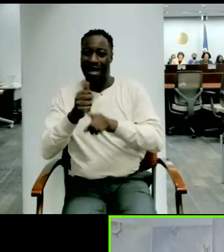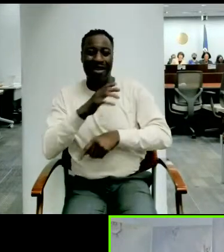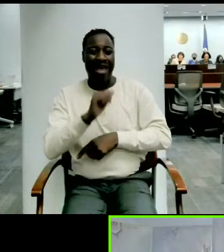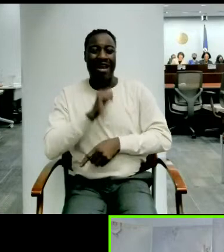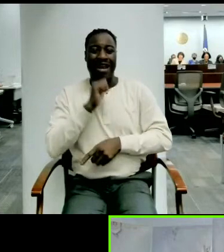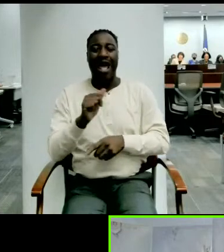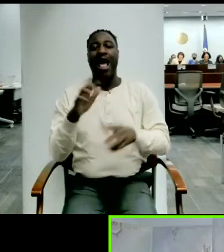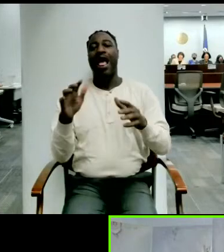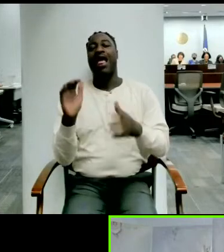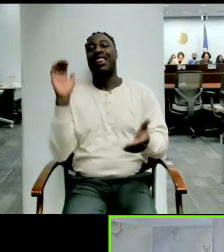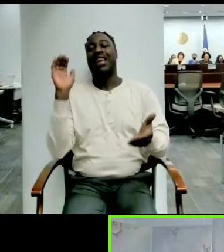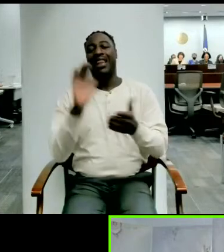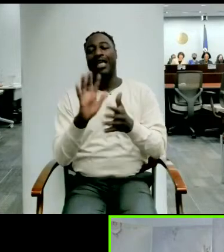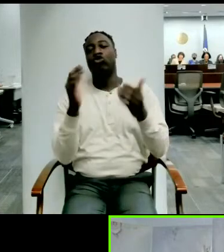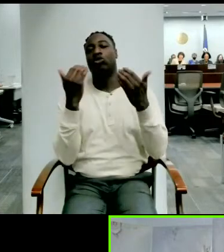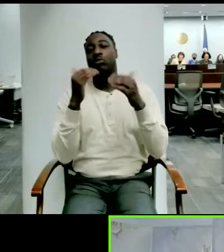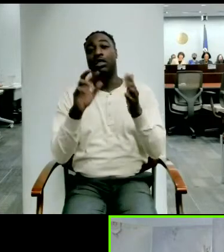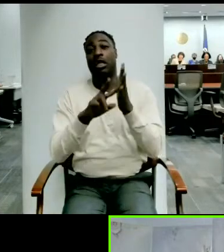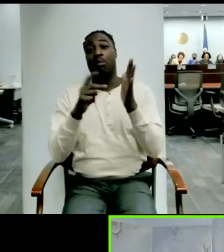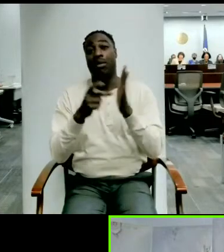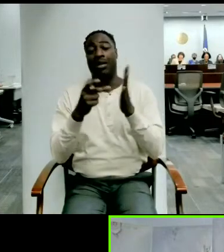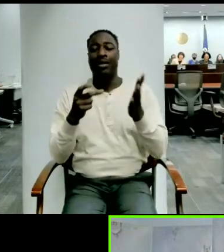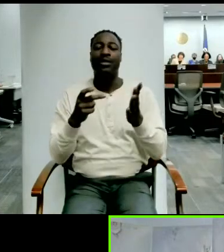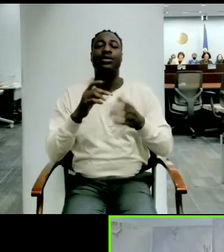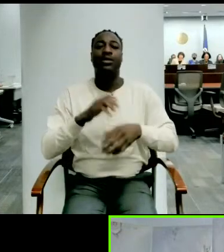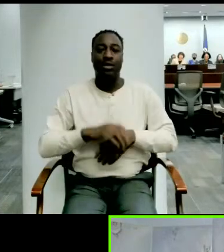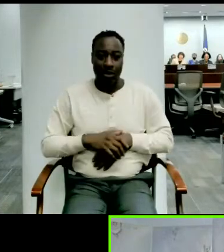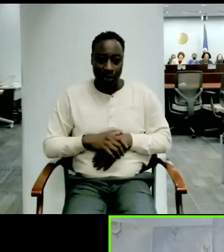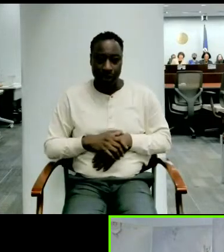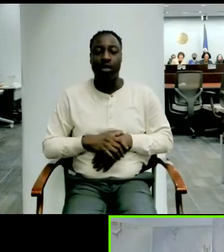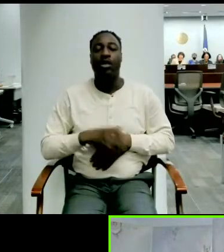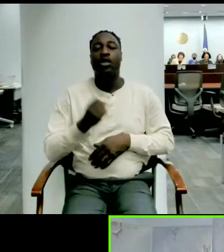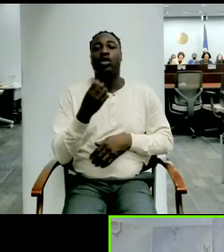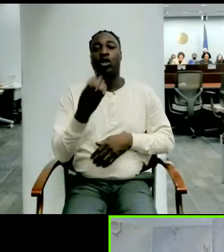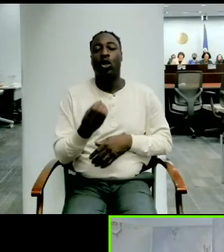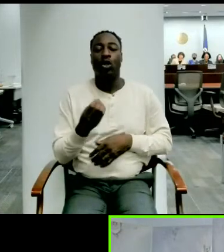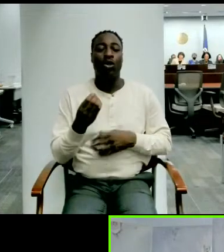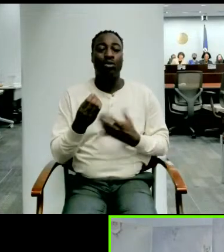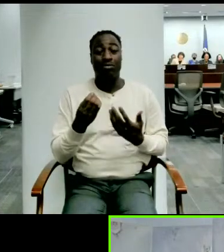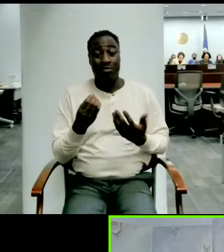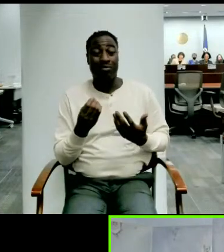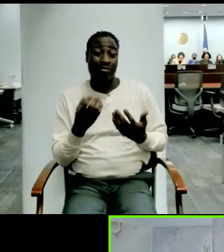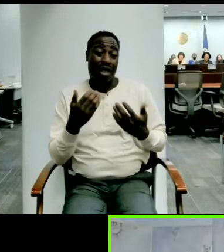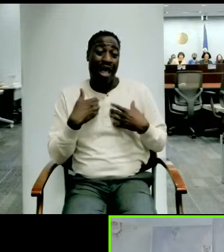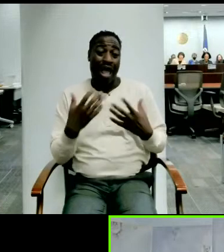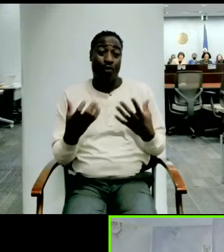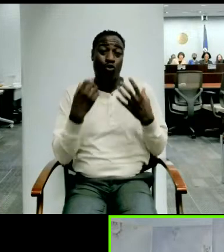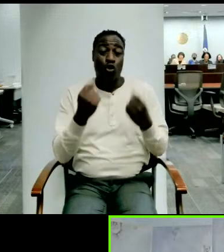means of combating LGTBQ + discrimination. So there is a strong government interest in